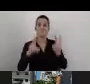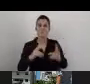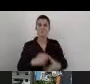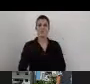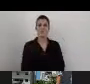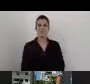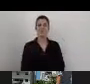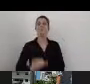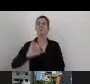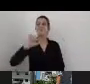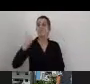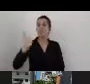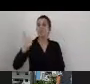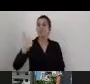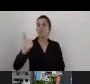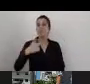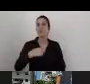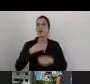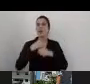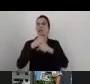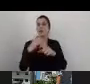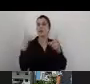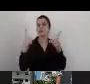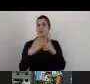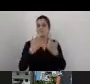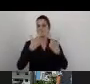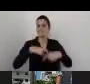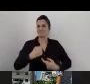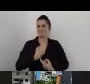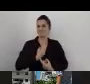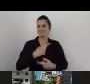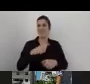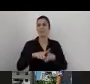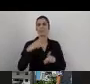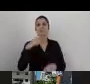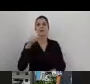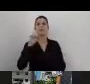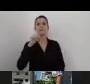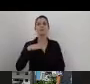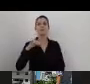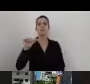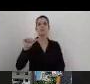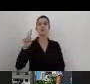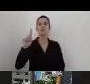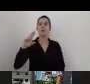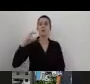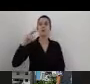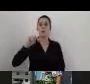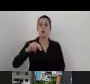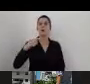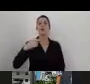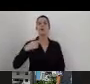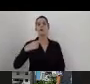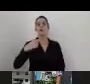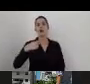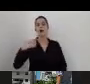a short introduction of myself. As I mentioned, my name is Or Cohen. I am an organizational accessibility consultant.